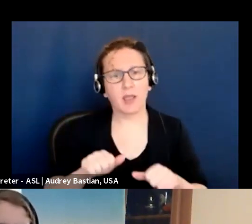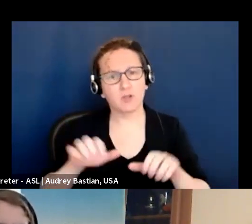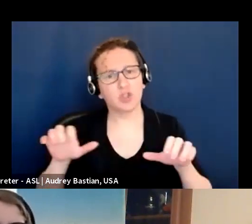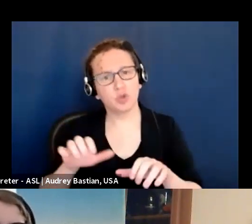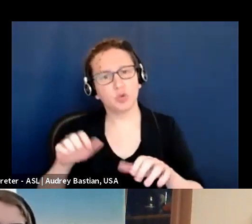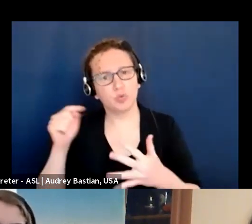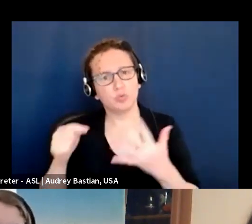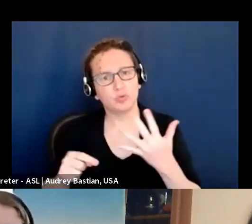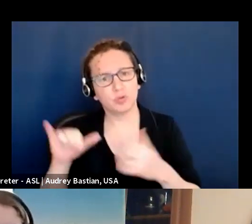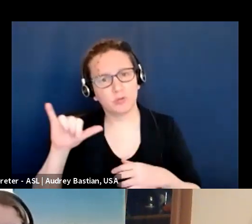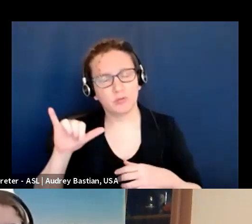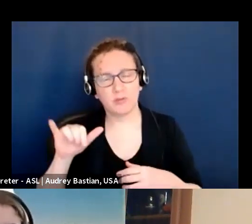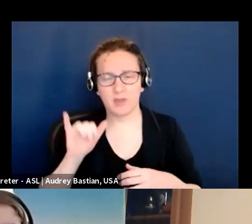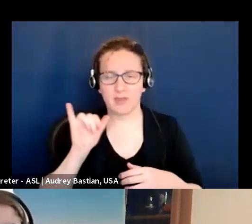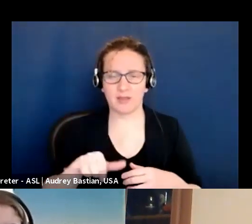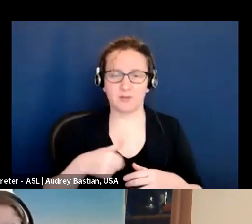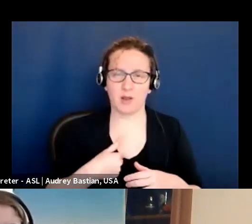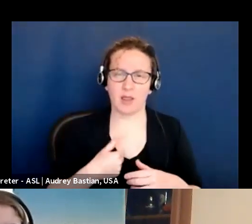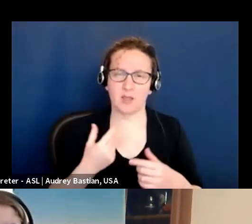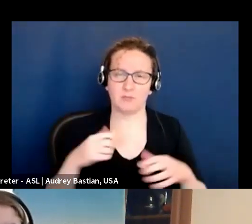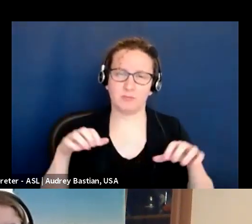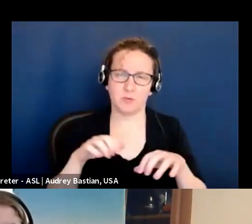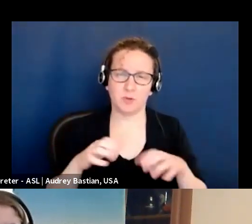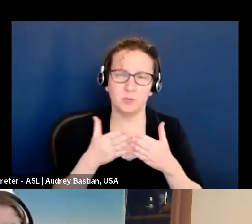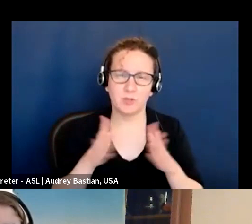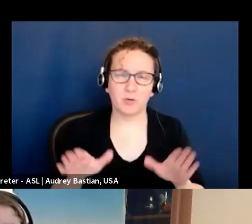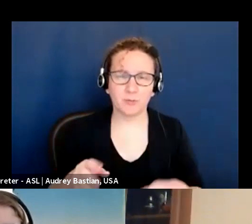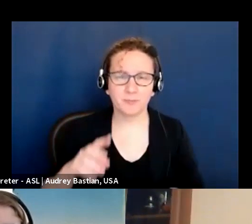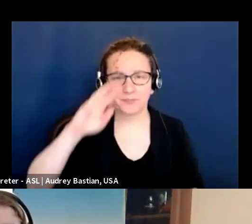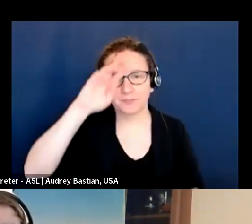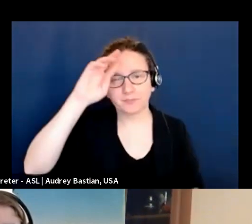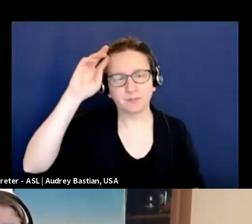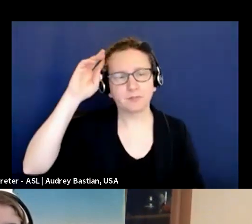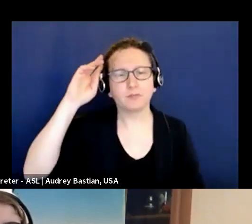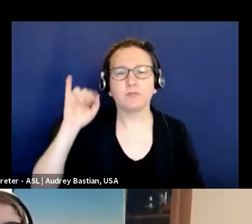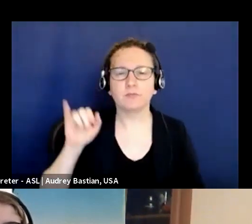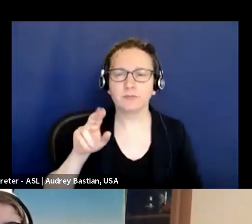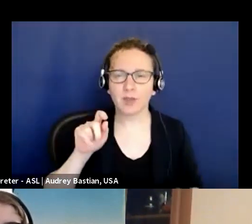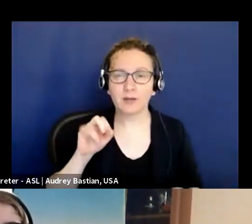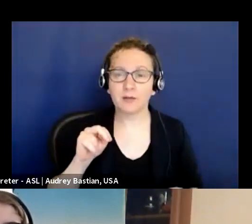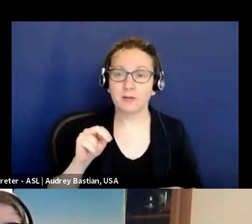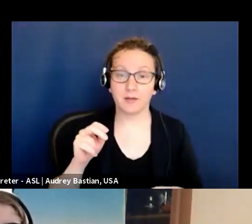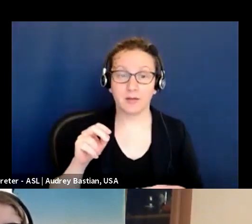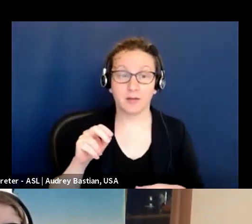So yeah. That's what I do in general. >> JUSTIN HARFORD: Ana, I know you spent a